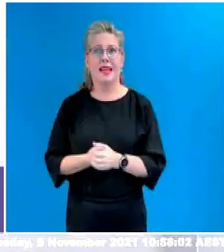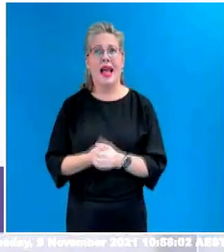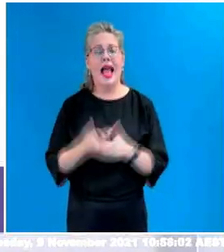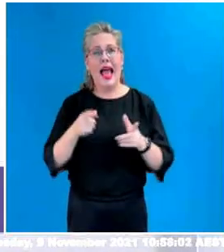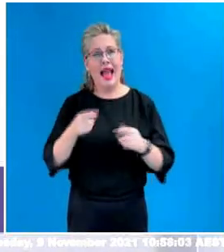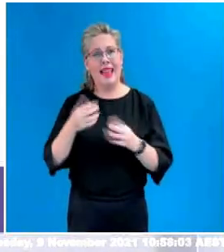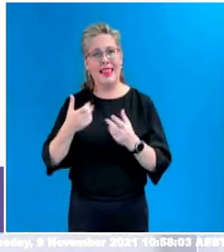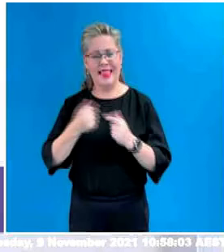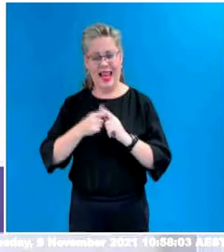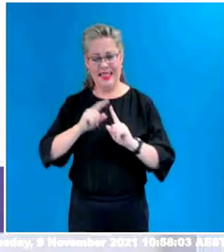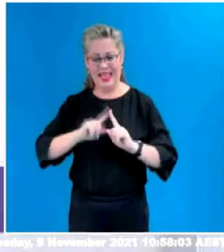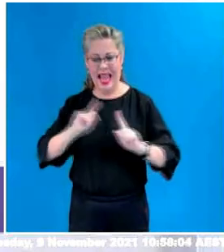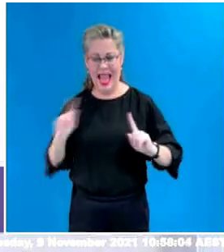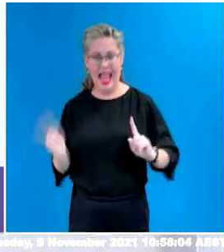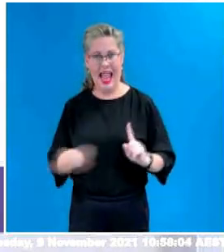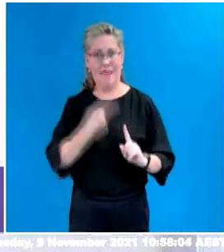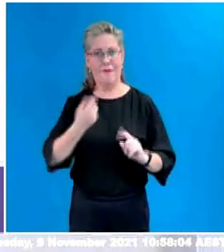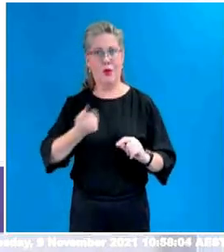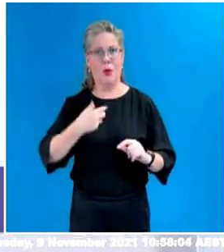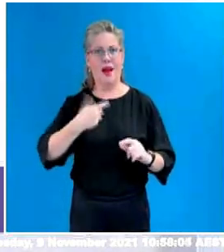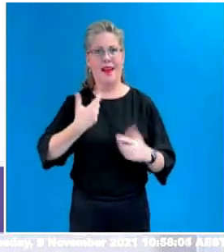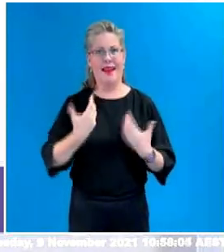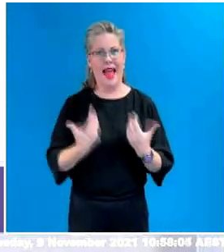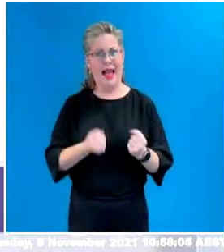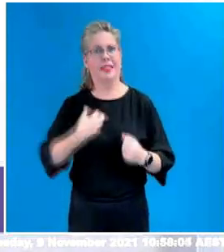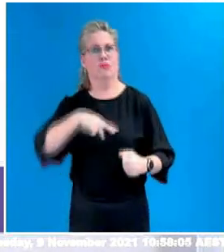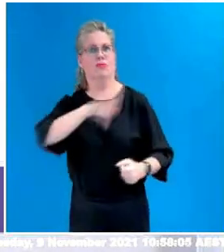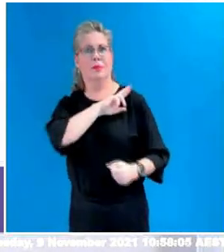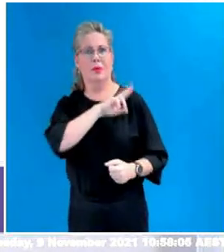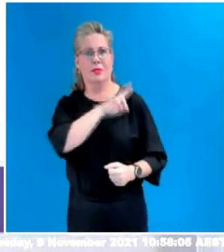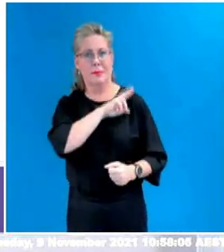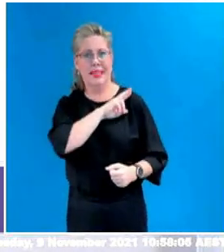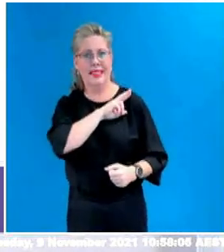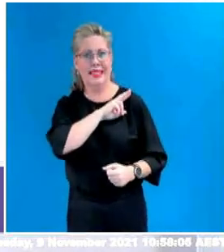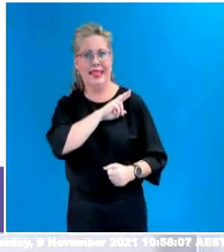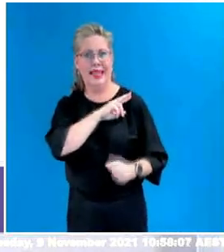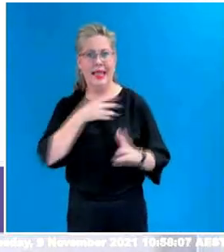make sure those rights translate into a local setting? Yes.